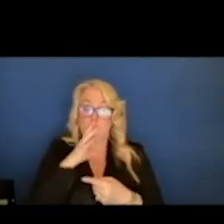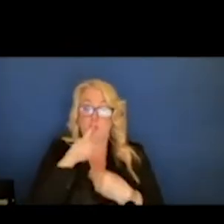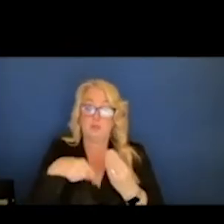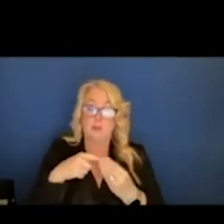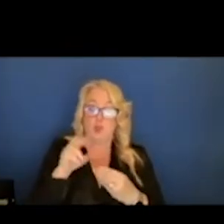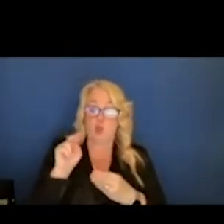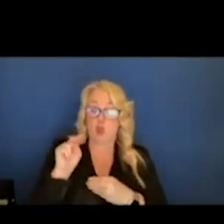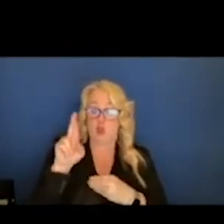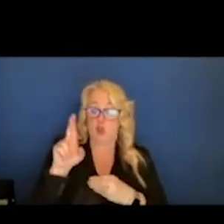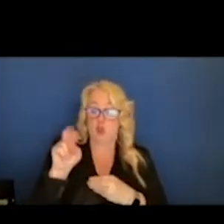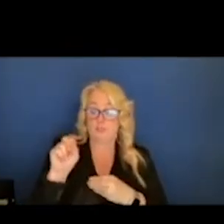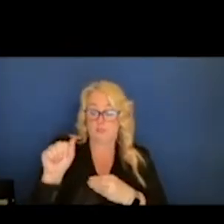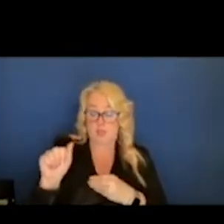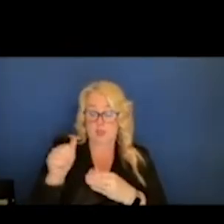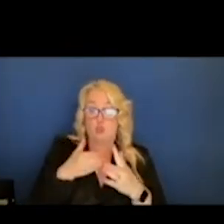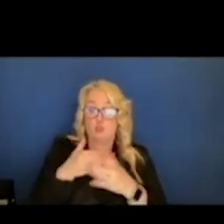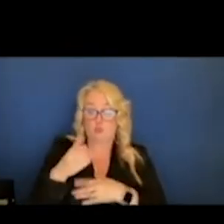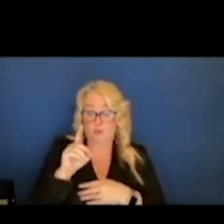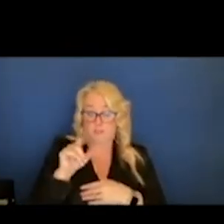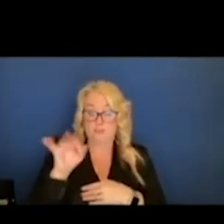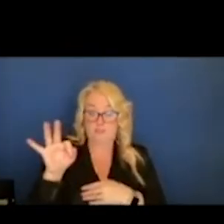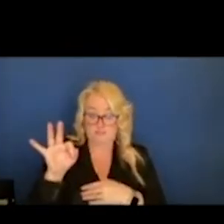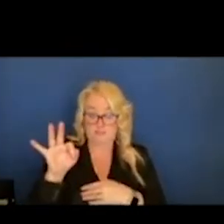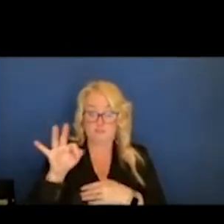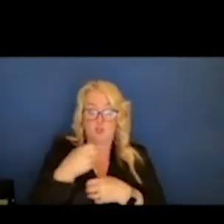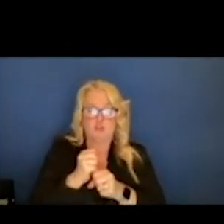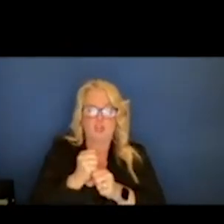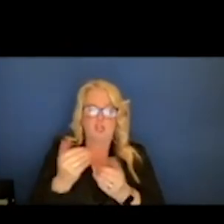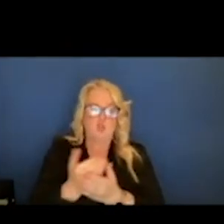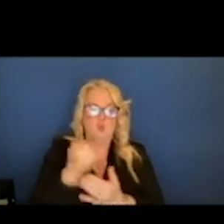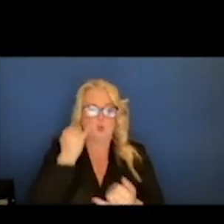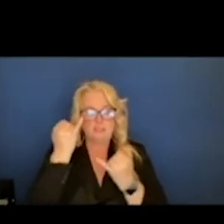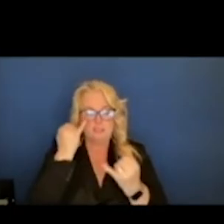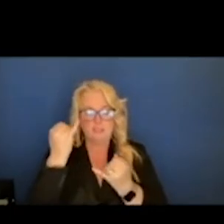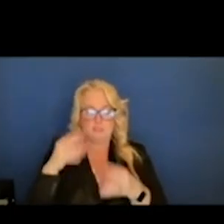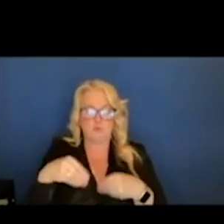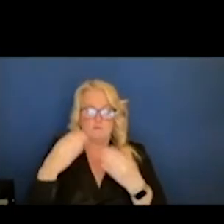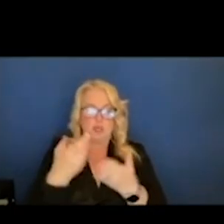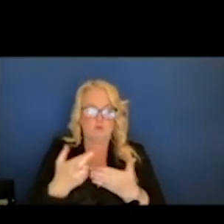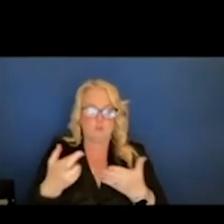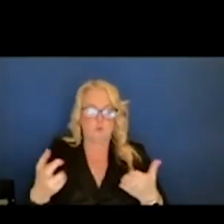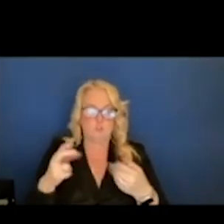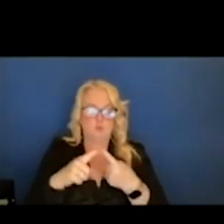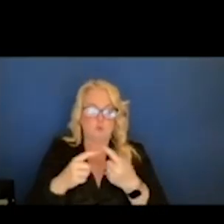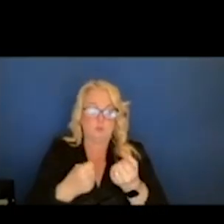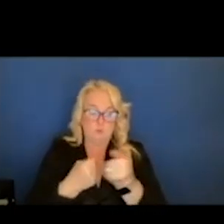We talked about how RSA, through the DIF, is creating new ideas and providing resources to